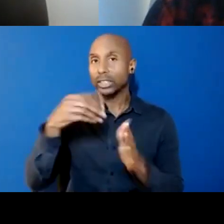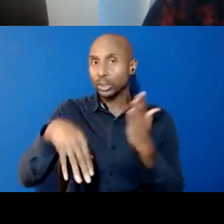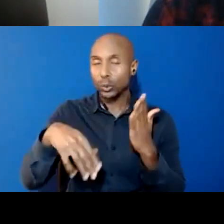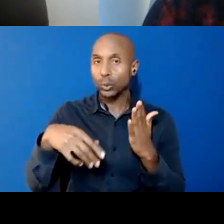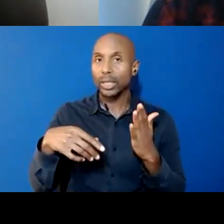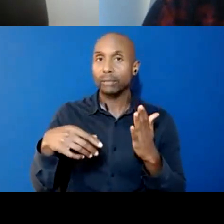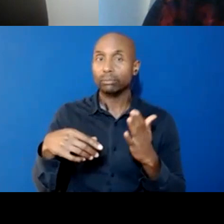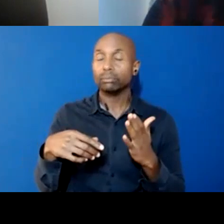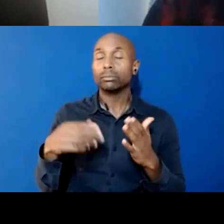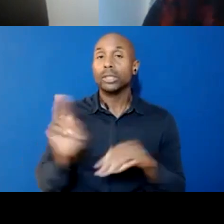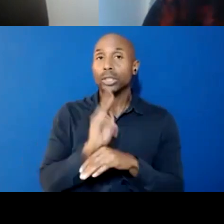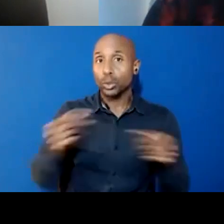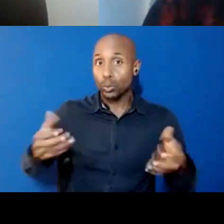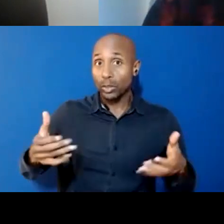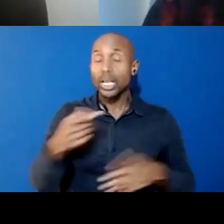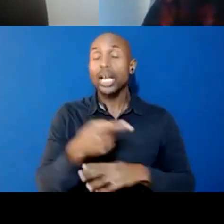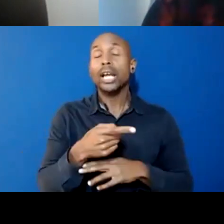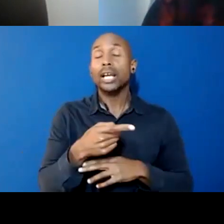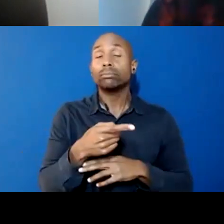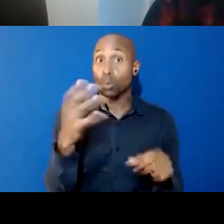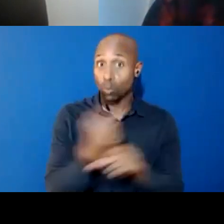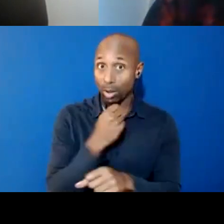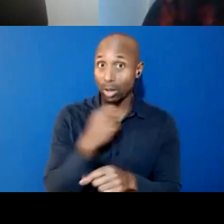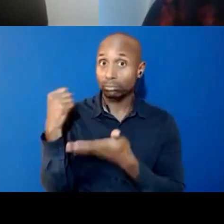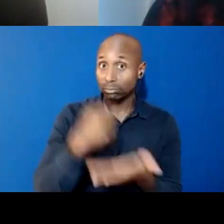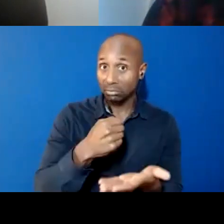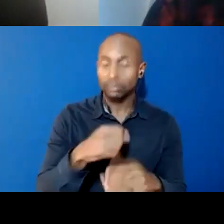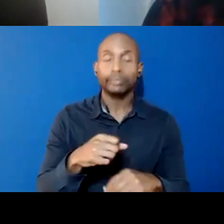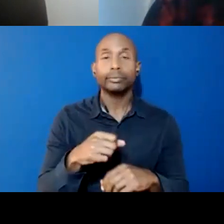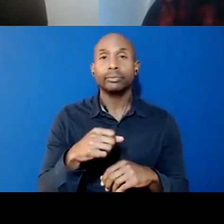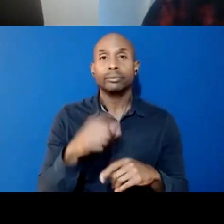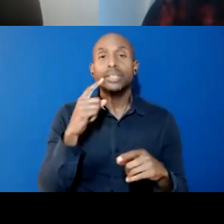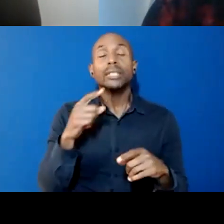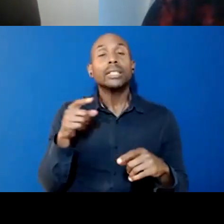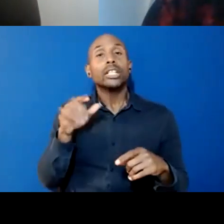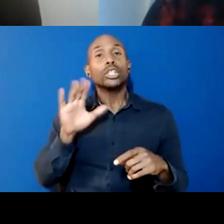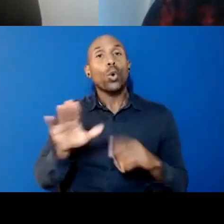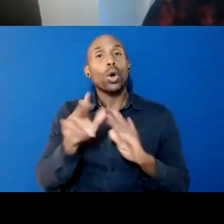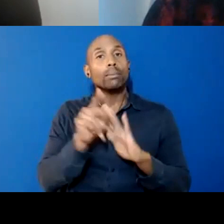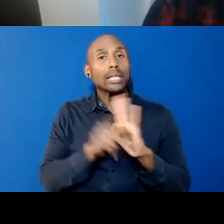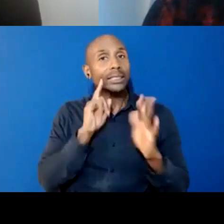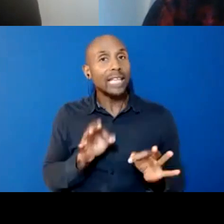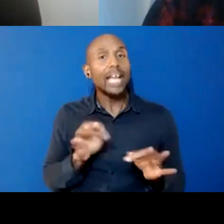different. Sometimes I think what happens, this is not just in the international education sector,